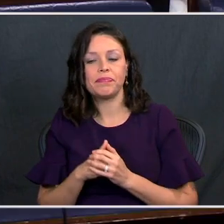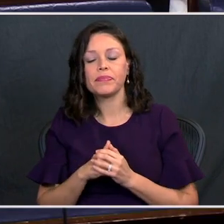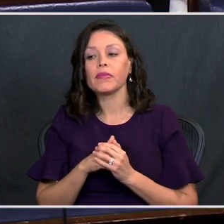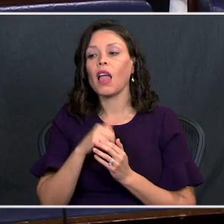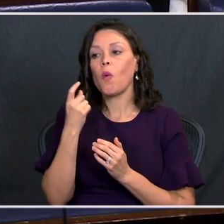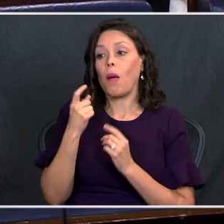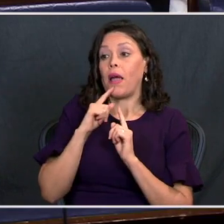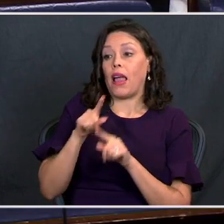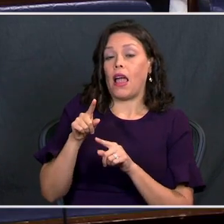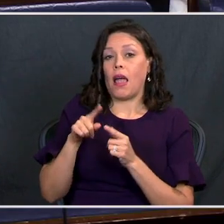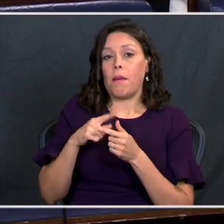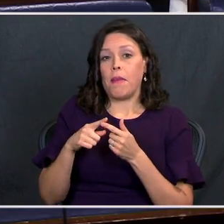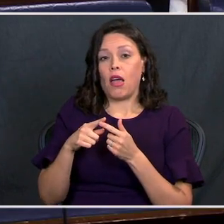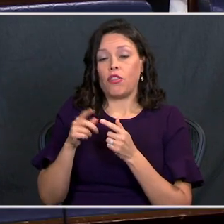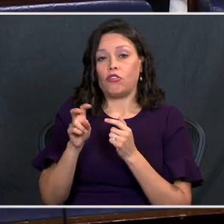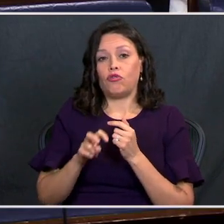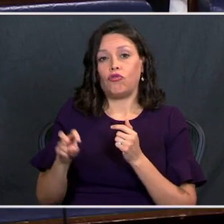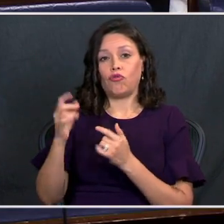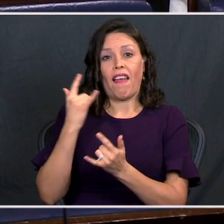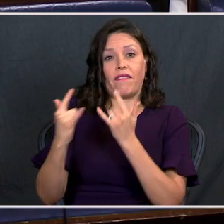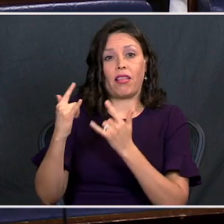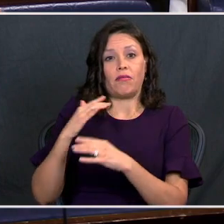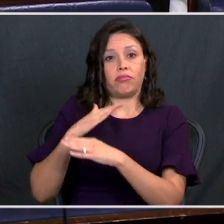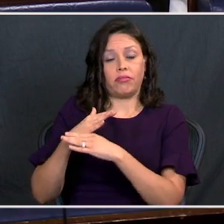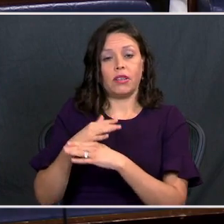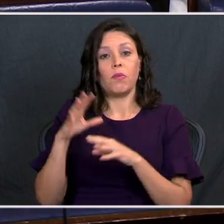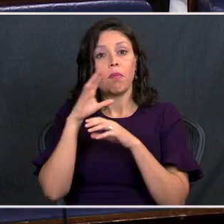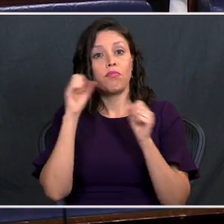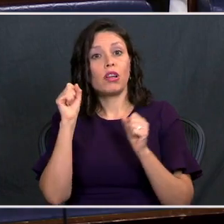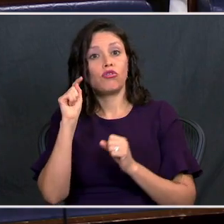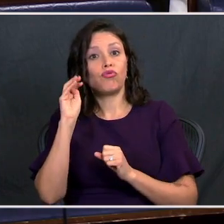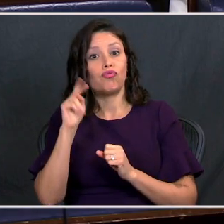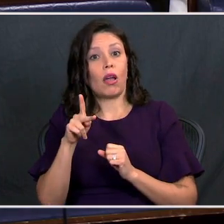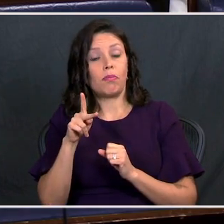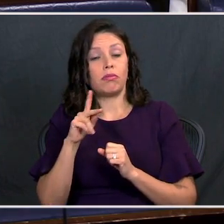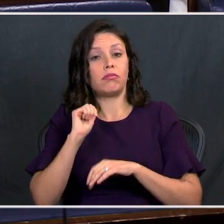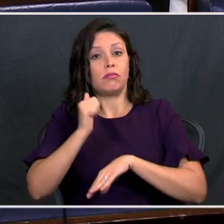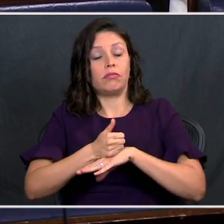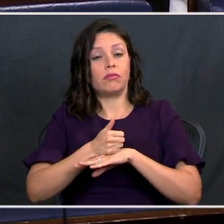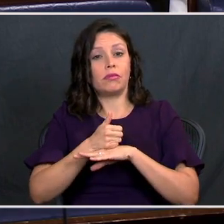you made off the top about the travel restrictions. When President Trump was imposing travel restrictions in March,